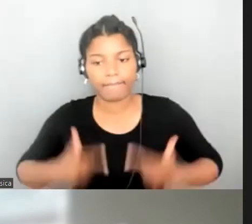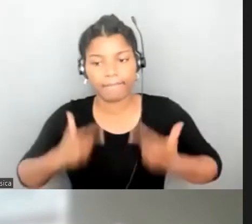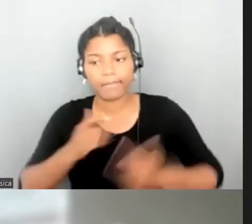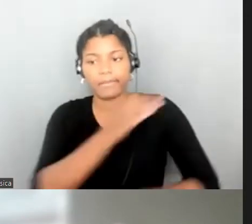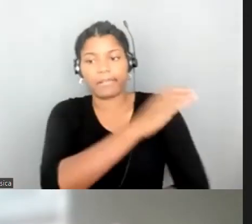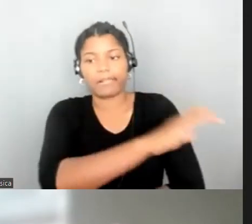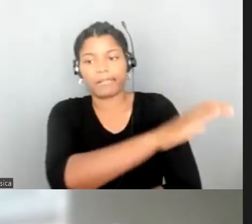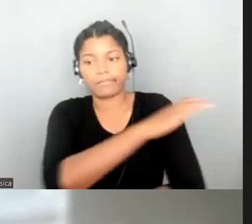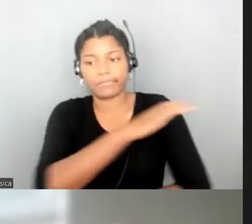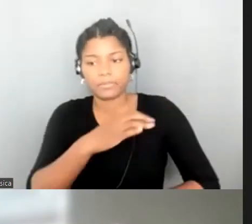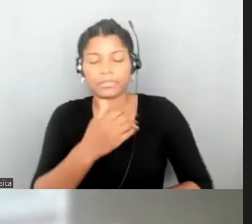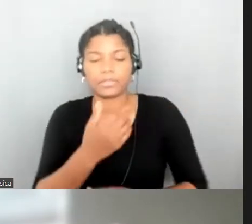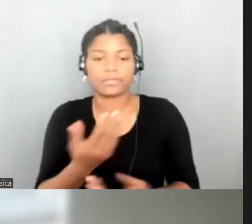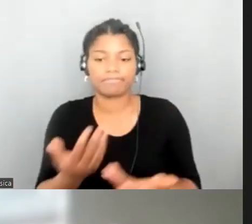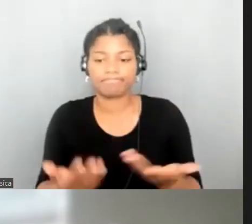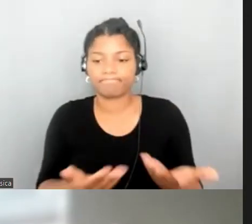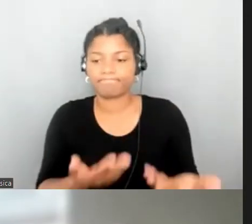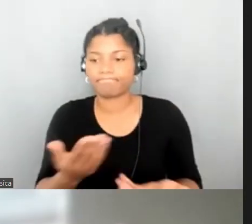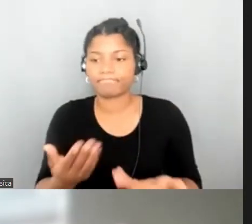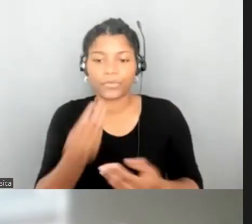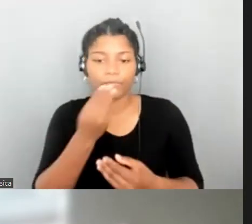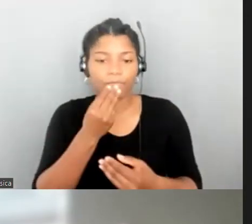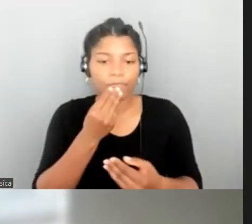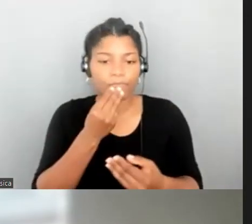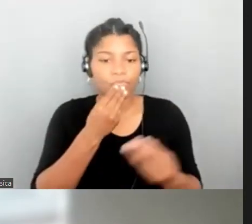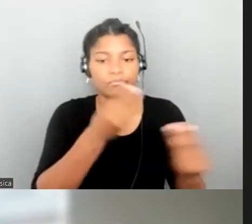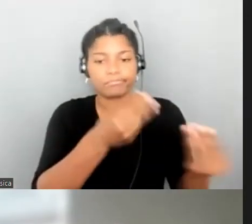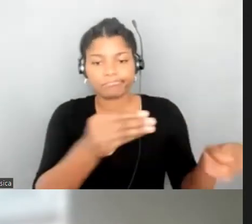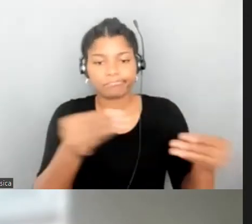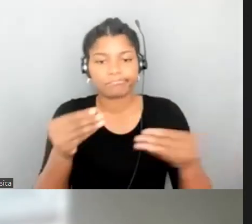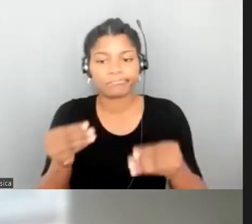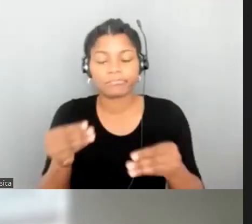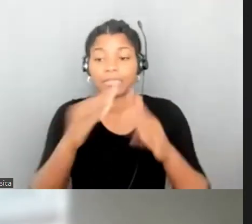and the food pantries, the housing authorities, those